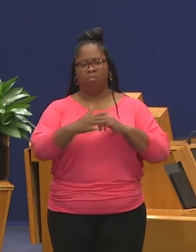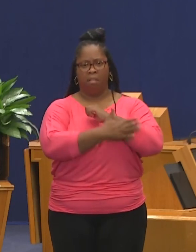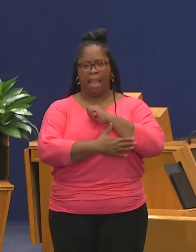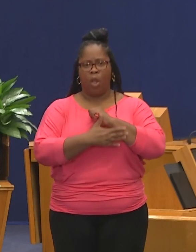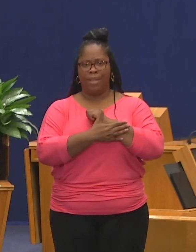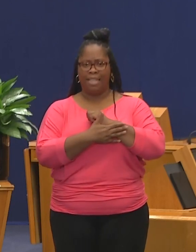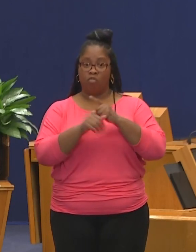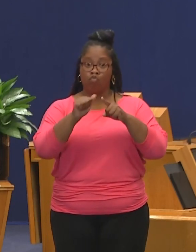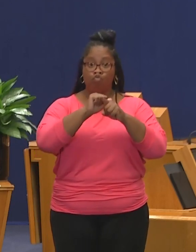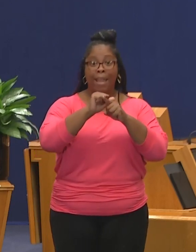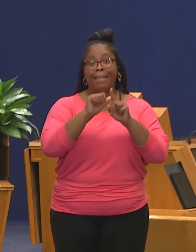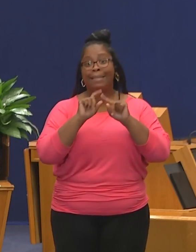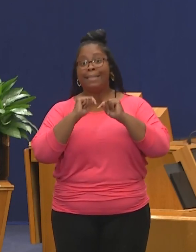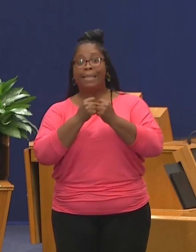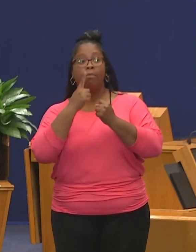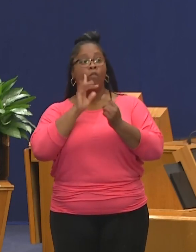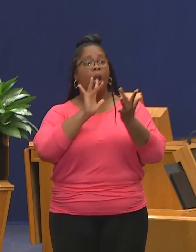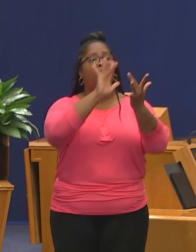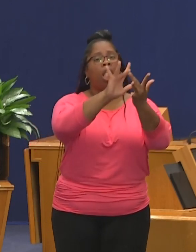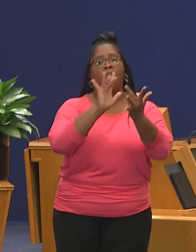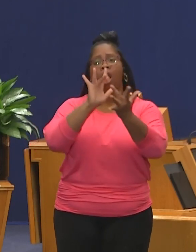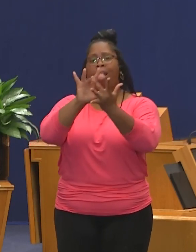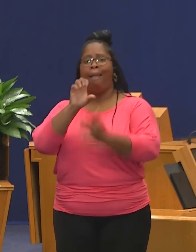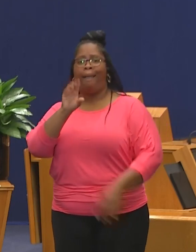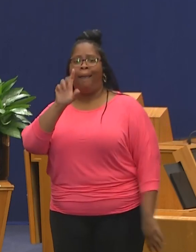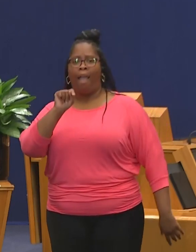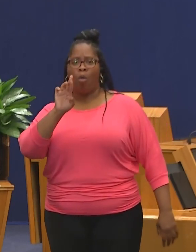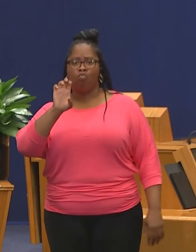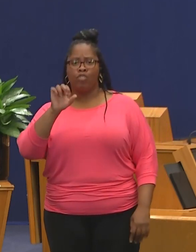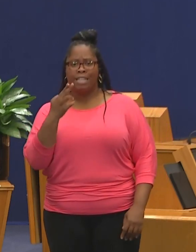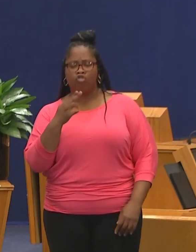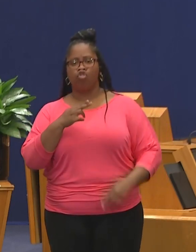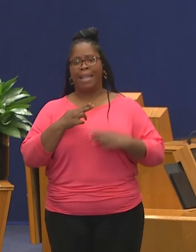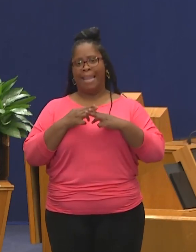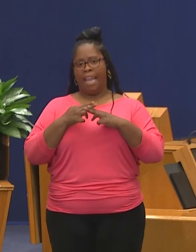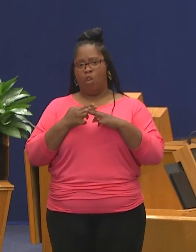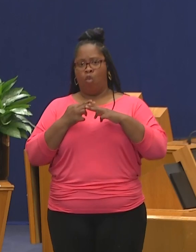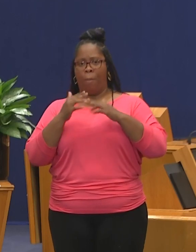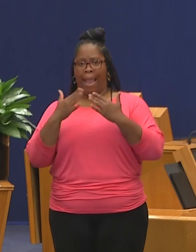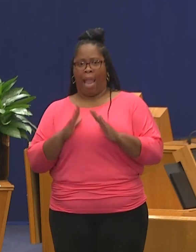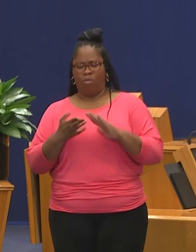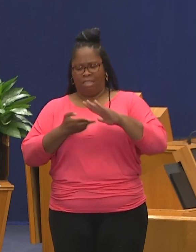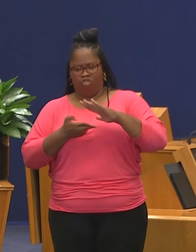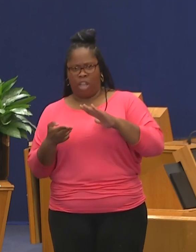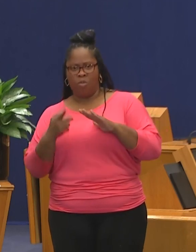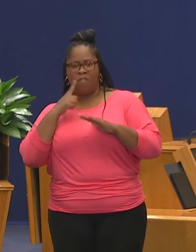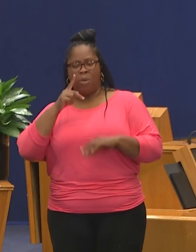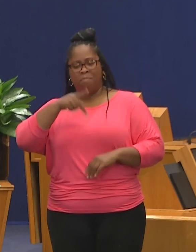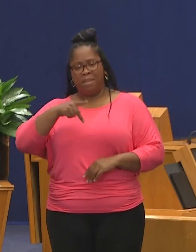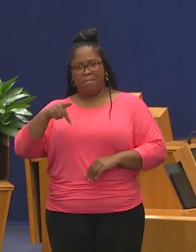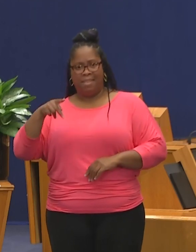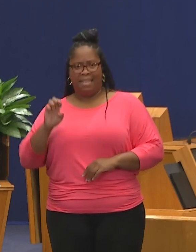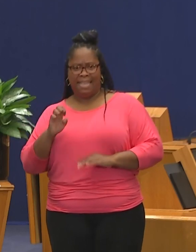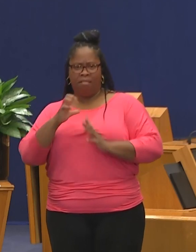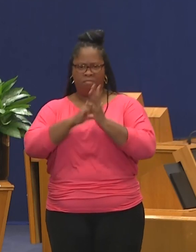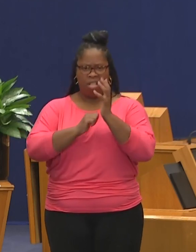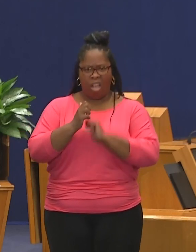THAT HAVE BEEN ESTABLISHED THROUGHOUT THE COUNTY, THEIR TRAINING OUTREACH TEAMS AND INTERIM HOUSING PROVIDERS ON